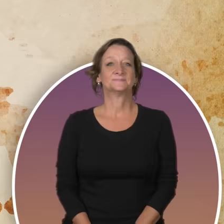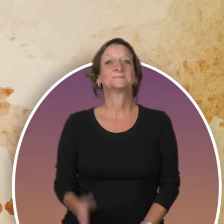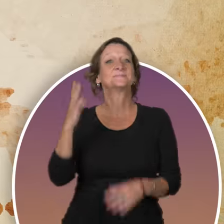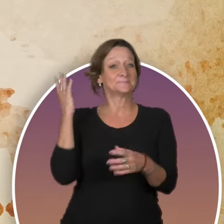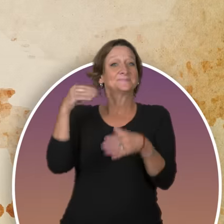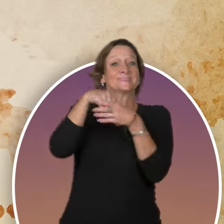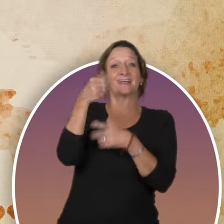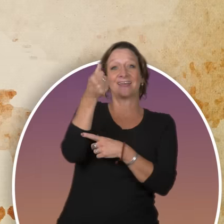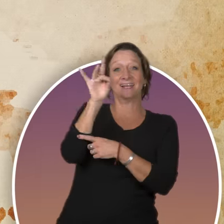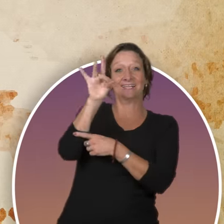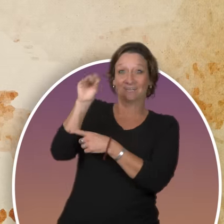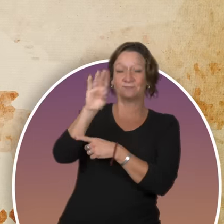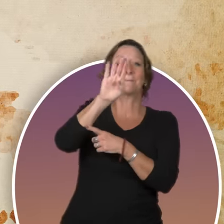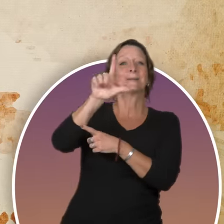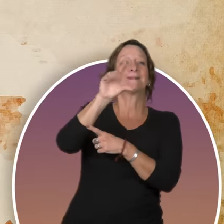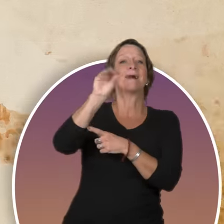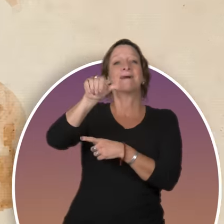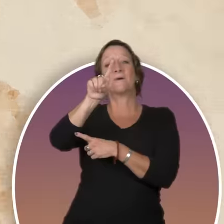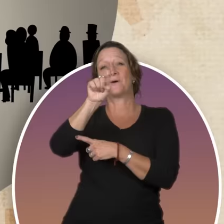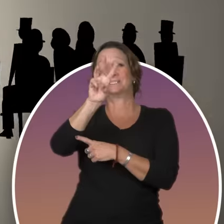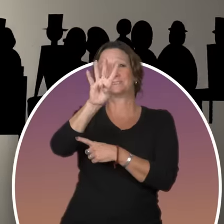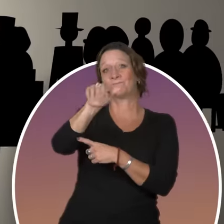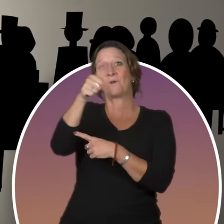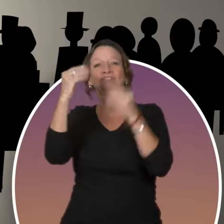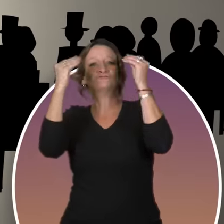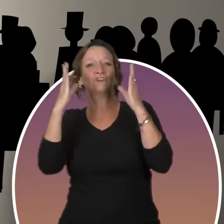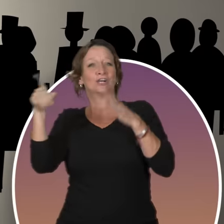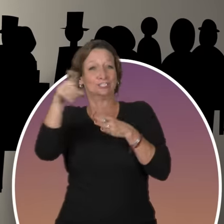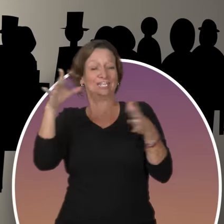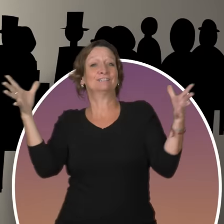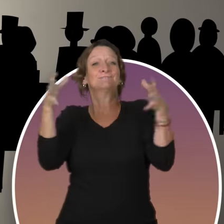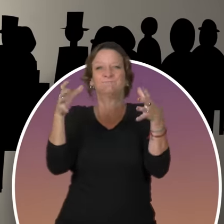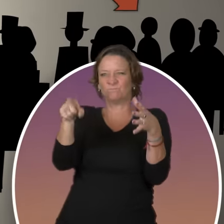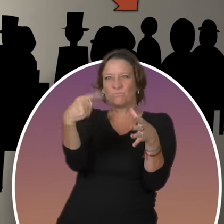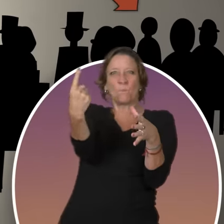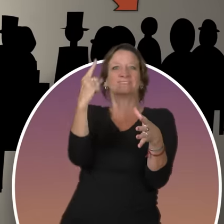So in 1880, Bell and 164 other educators-- (only one of them Deaf)